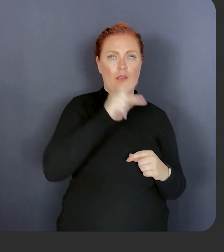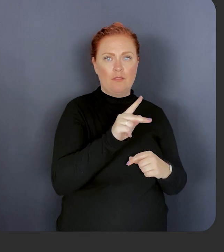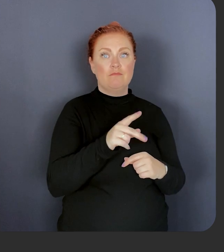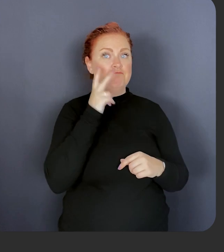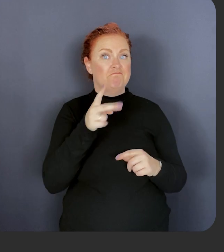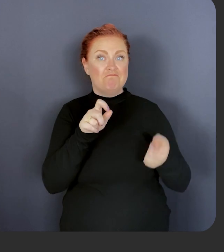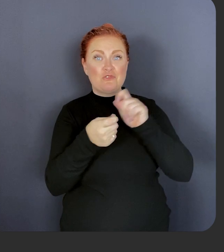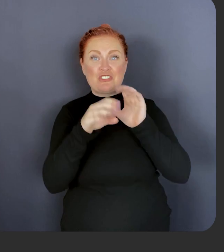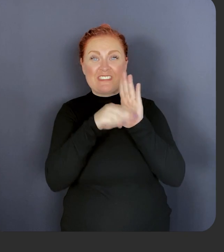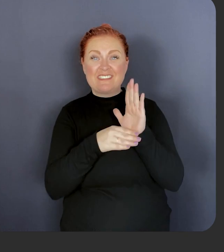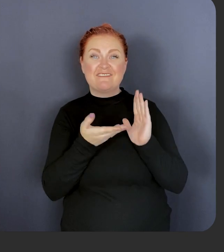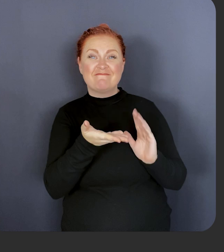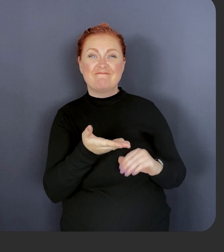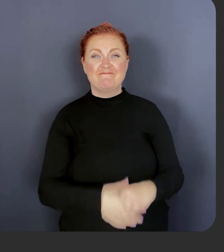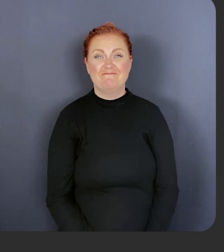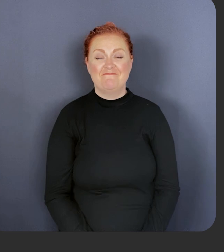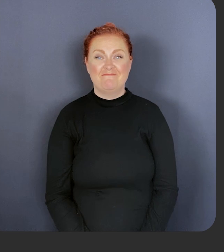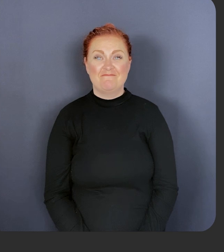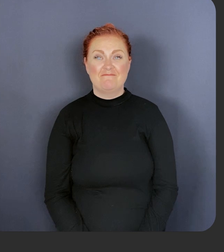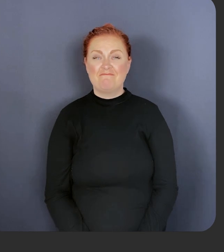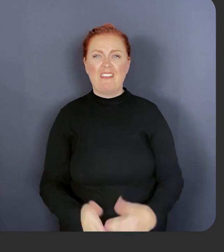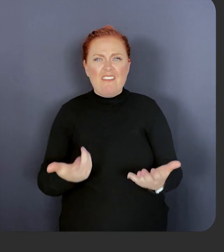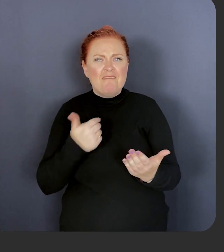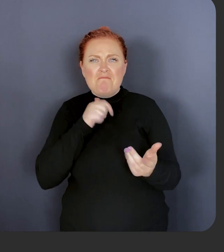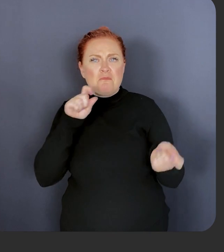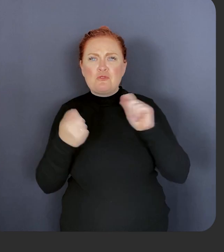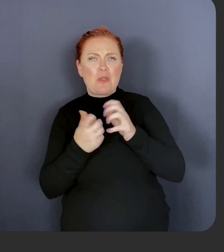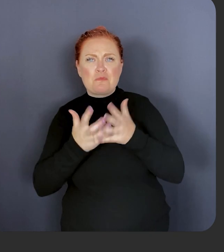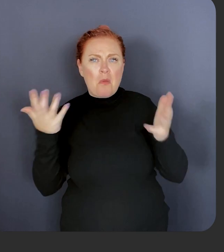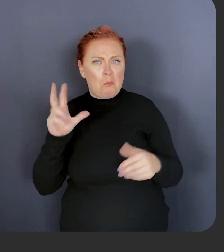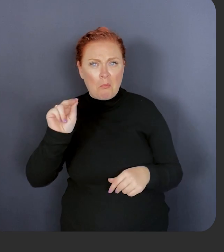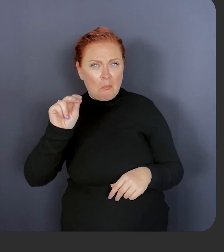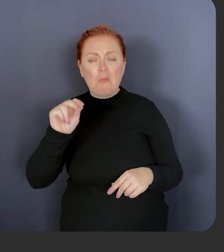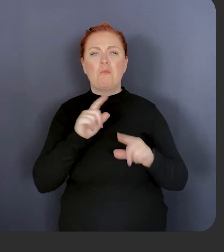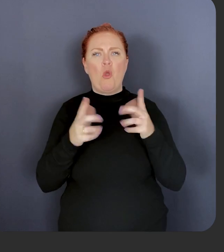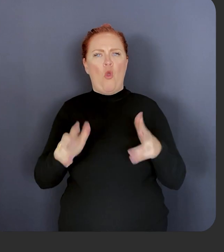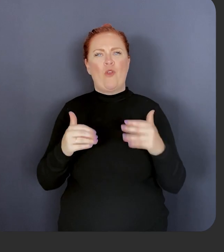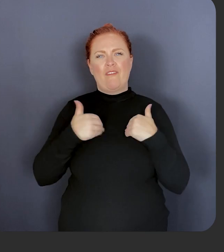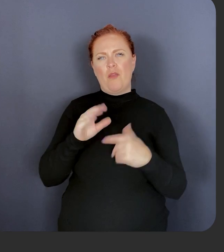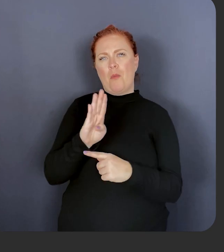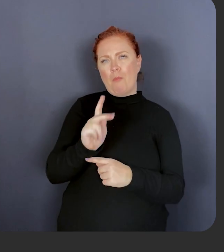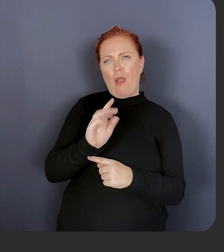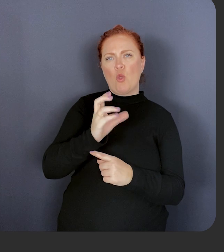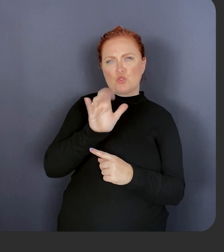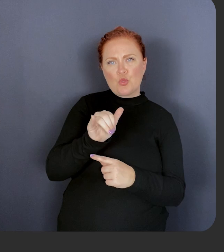we can see that, yep, without doing very much, we already have a bok choy and chili crunch, a tofu